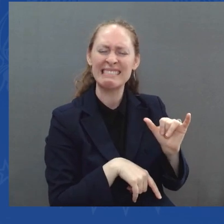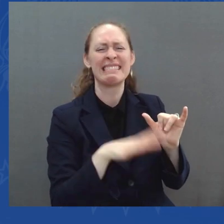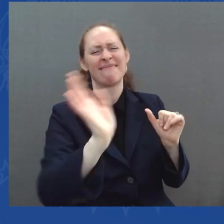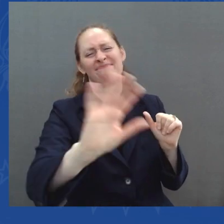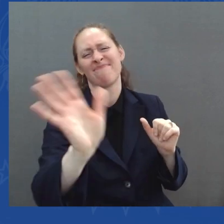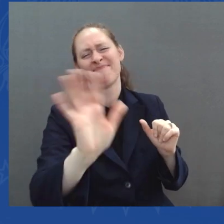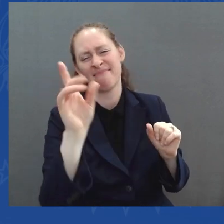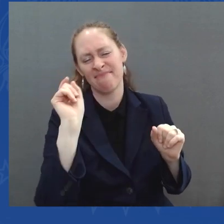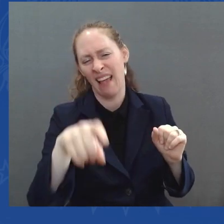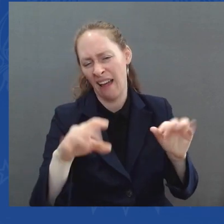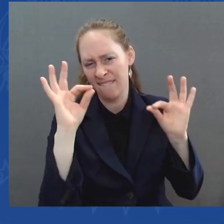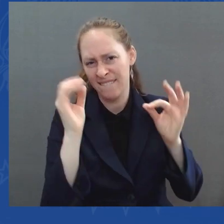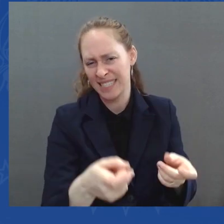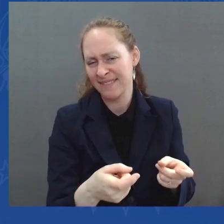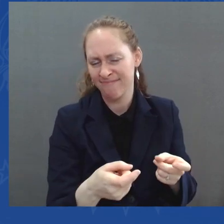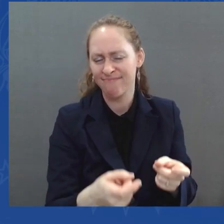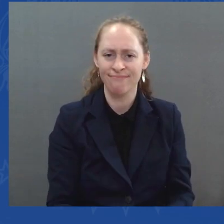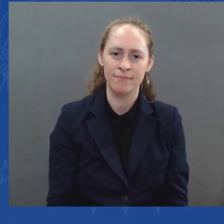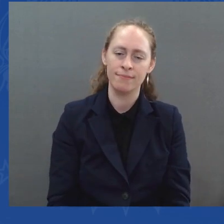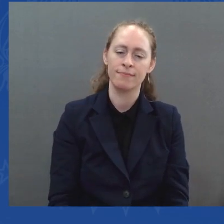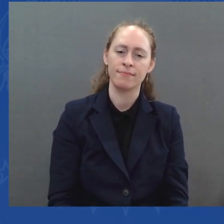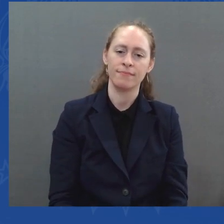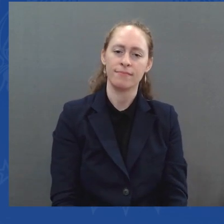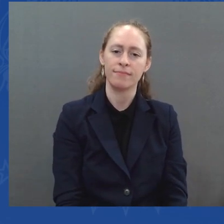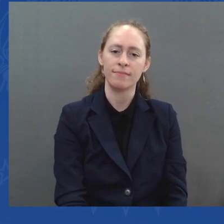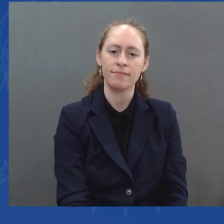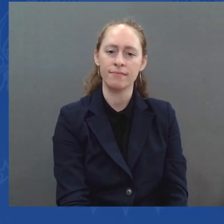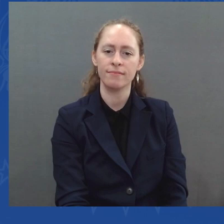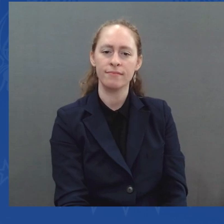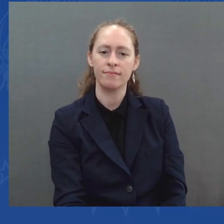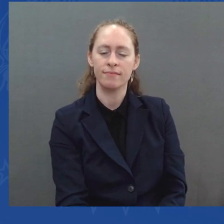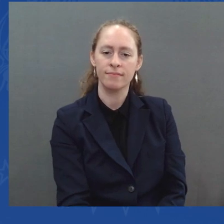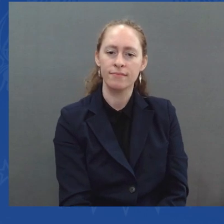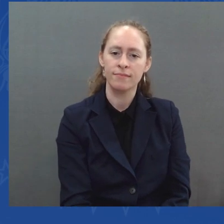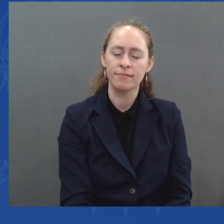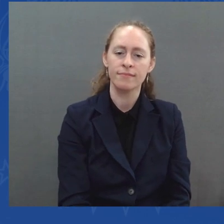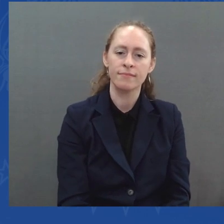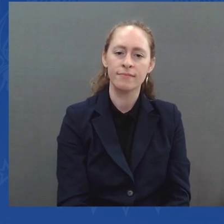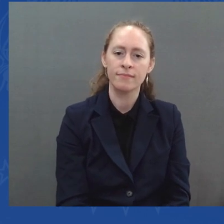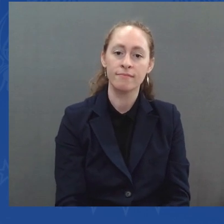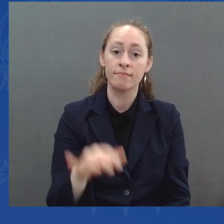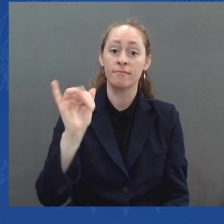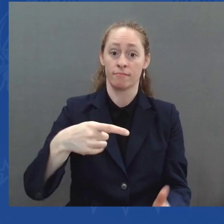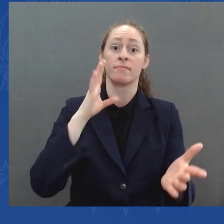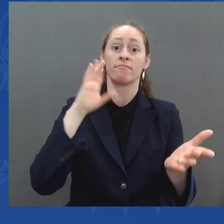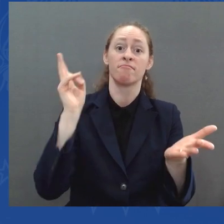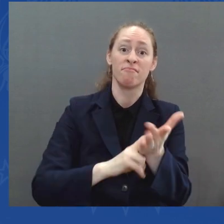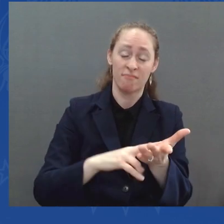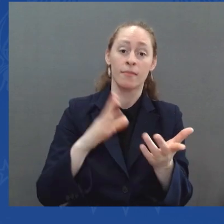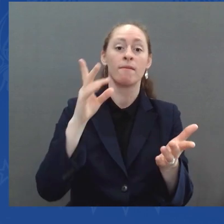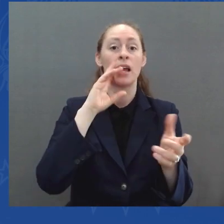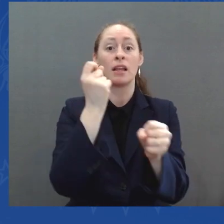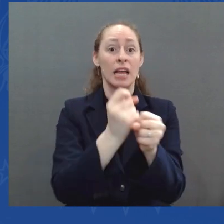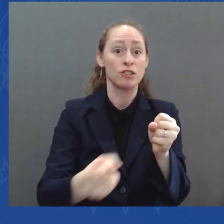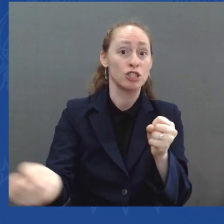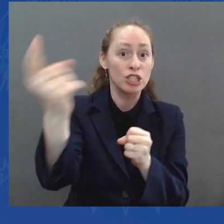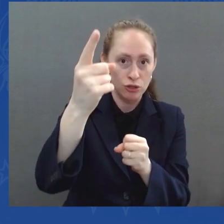working families in America will get the help they need to afford full family coverage.